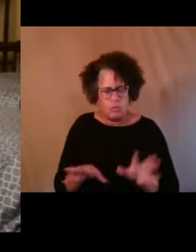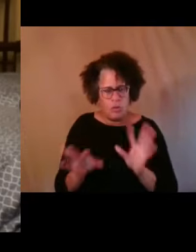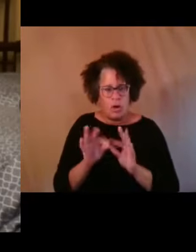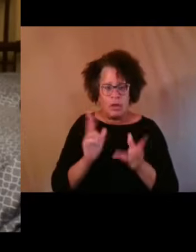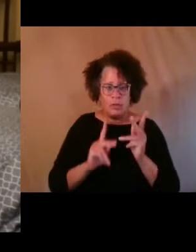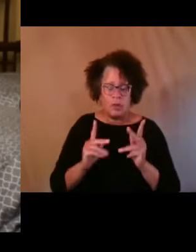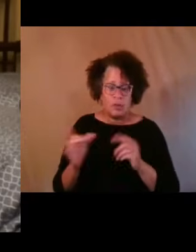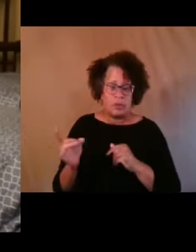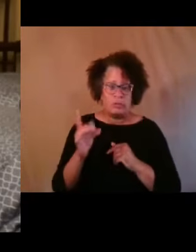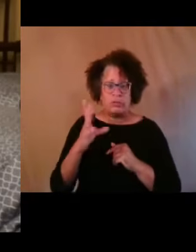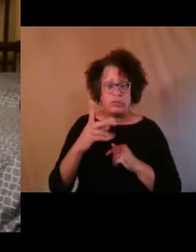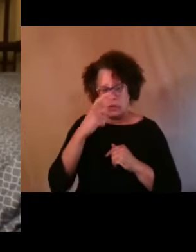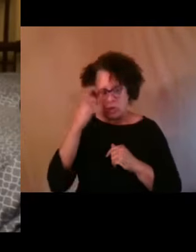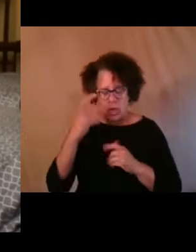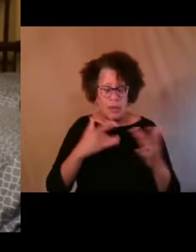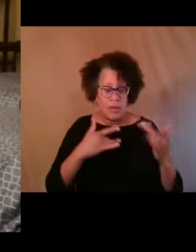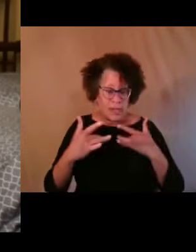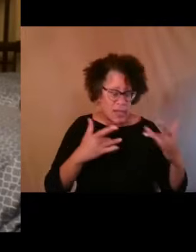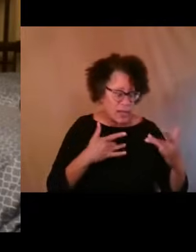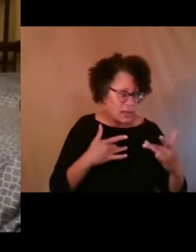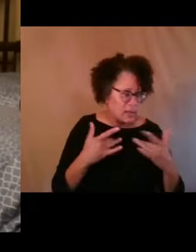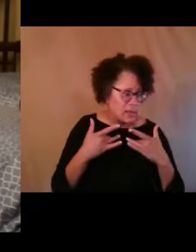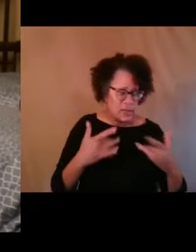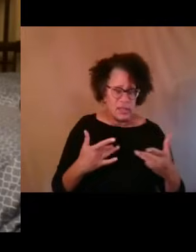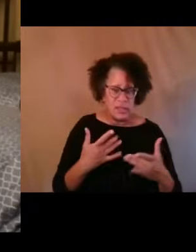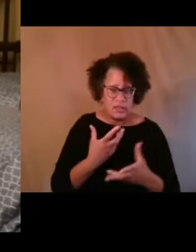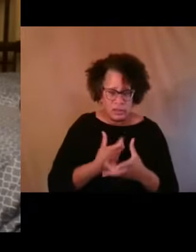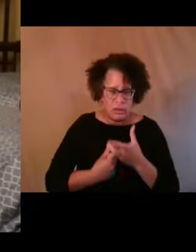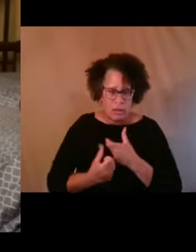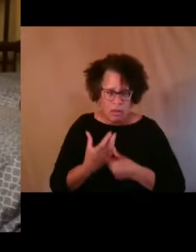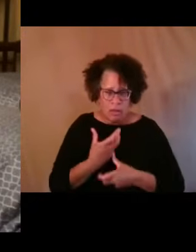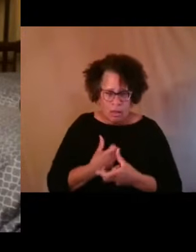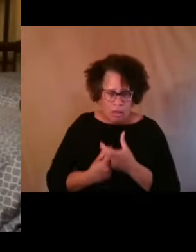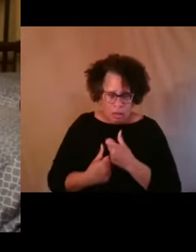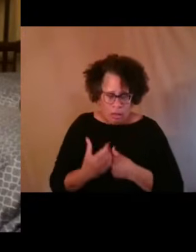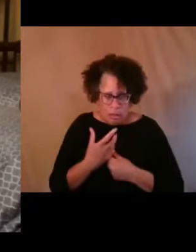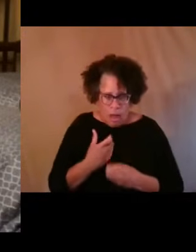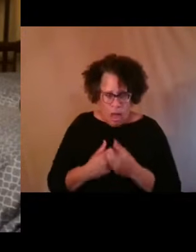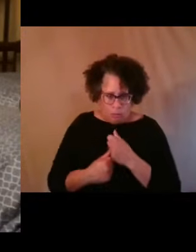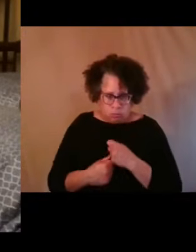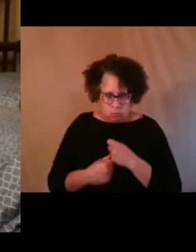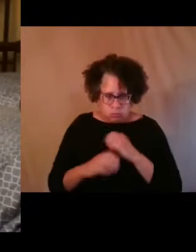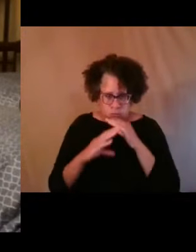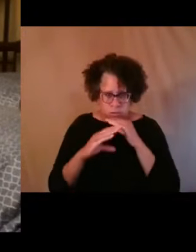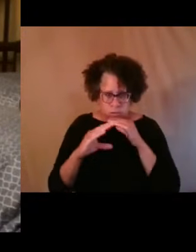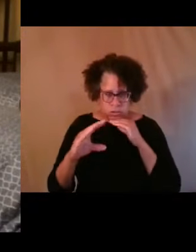and anxiety actually have to numb and sort of withdraw from themselves.